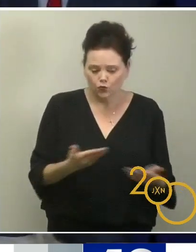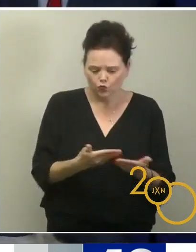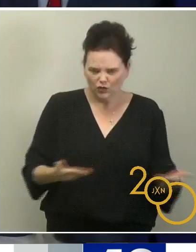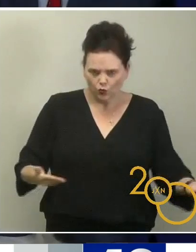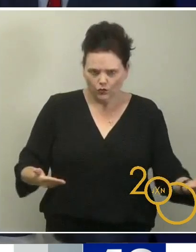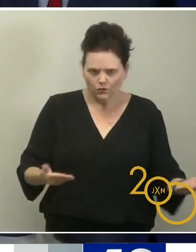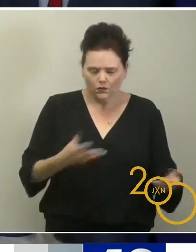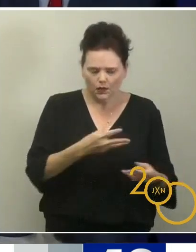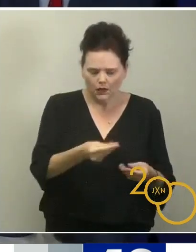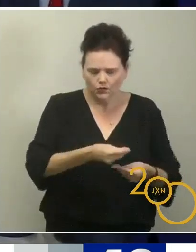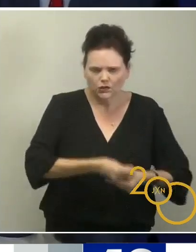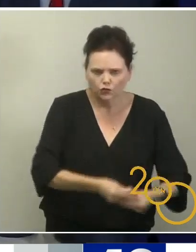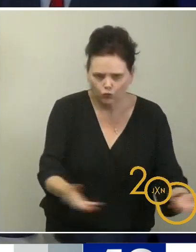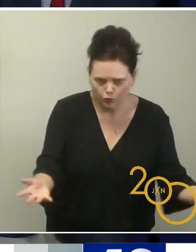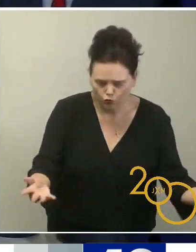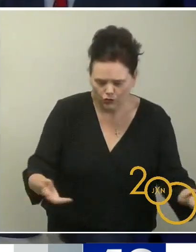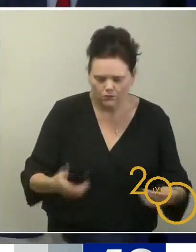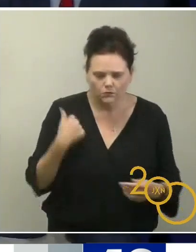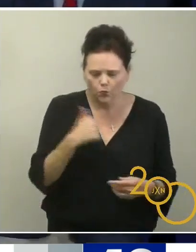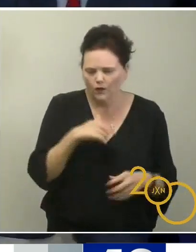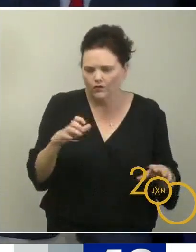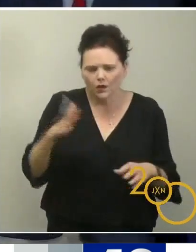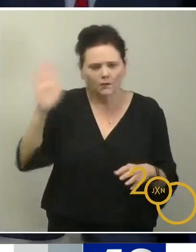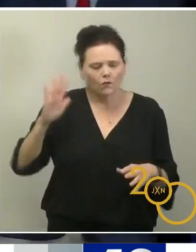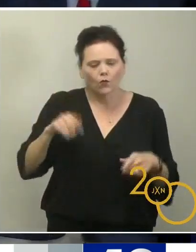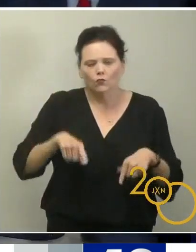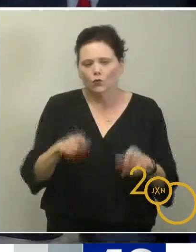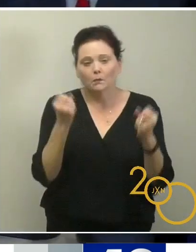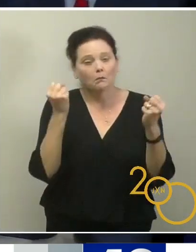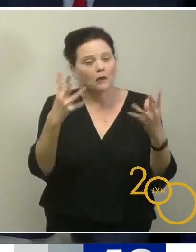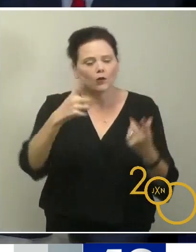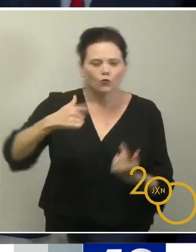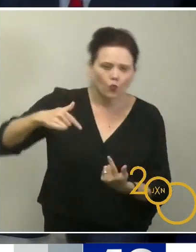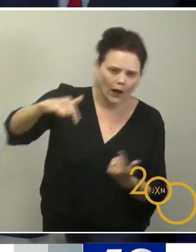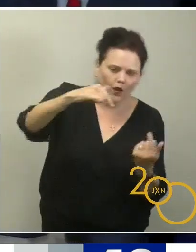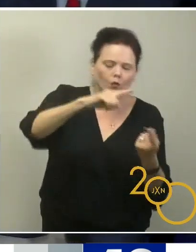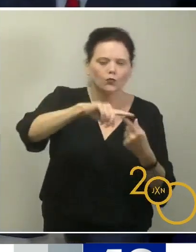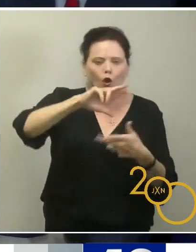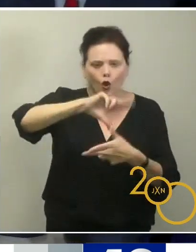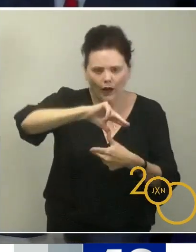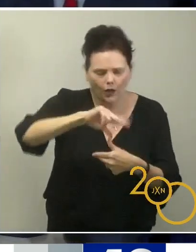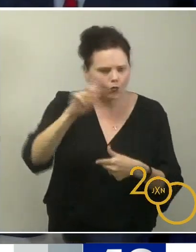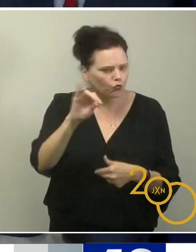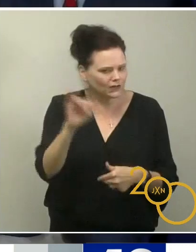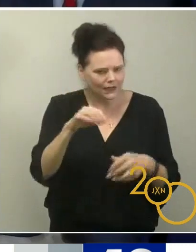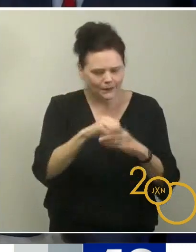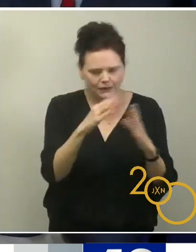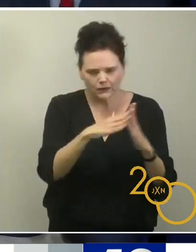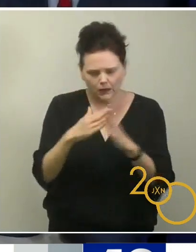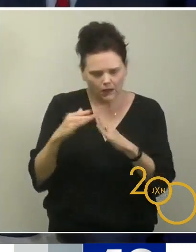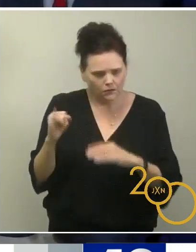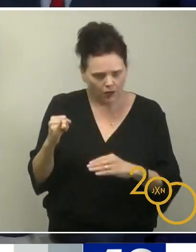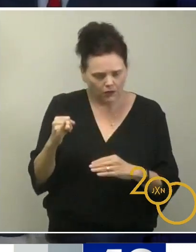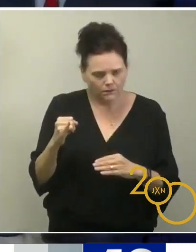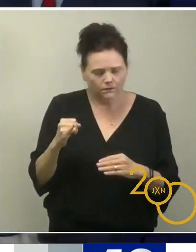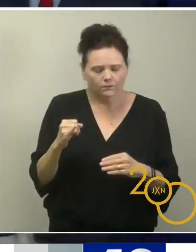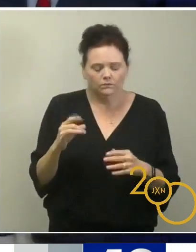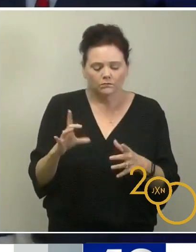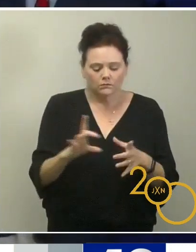IF YOU GOT SOME THAT YOU CAN USE FOR FLUSHING, WORKING TO YOU HAVE A DIFFERENT DISTRIBUTION SITE FOR THAT. WE DO NOT WANT TO CONFUSE TRICKY WATER WITH NONREPORTABLE. WE COULD DO THE FLUSHING TOILETS AND KEEP YOURSELF AS SAFE AS YOU CAN.